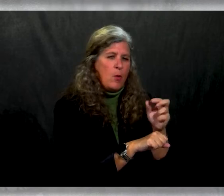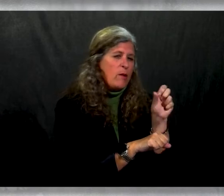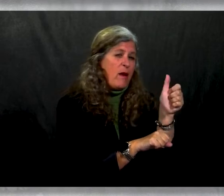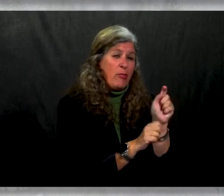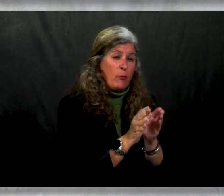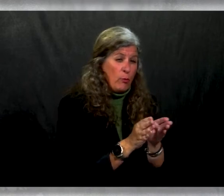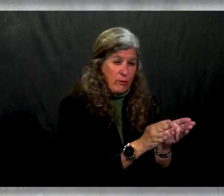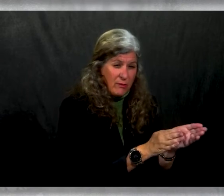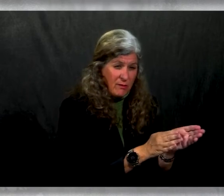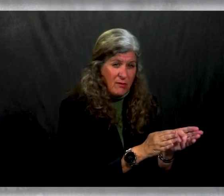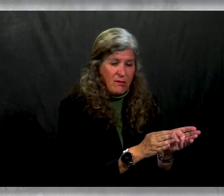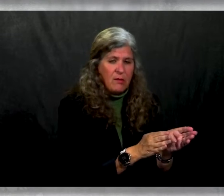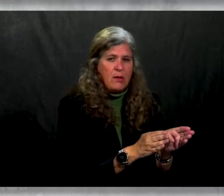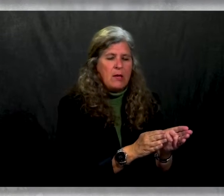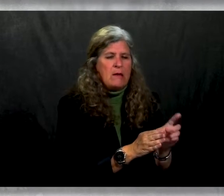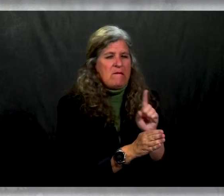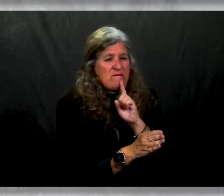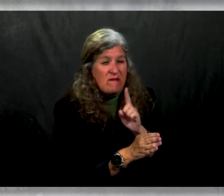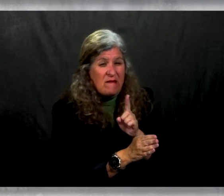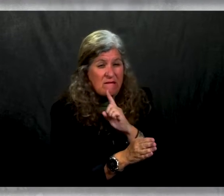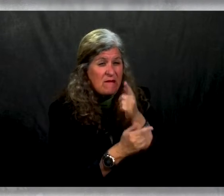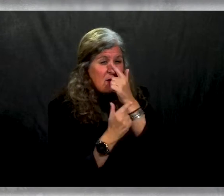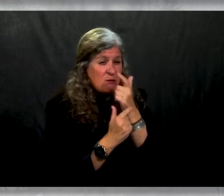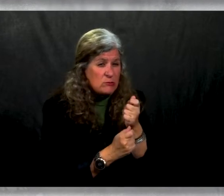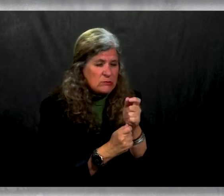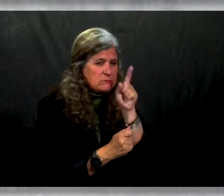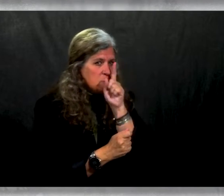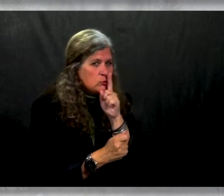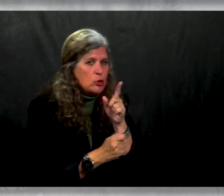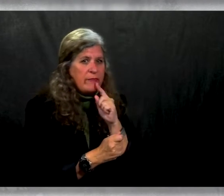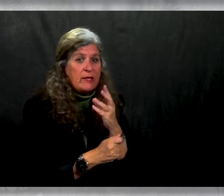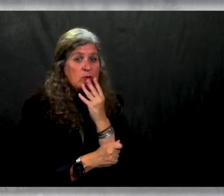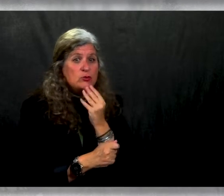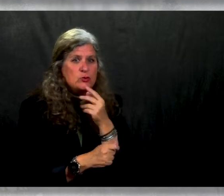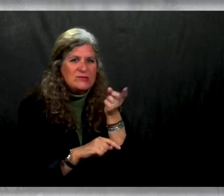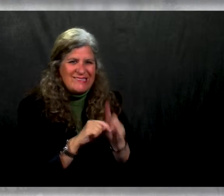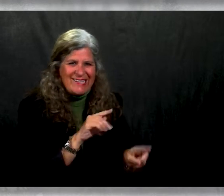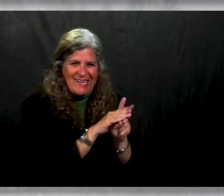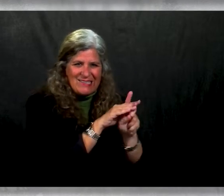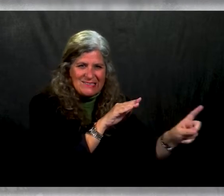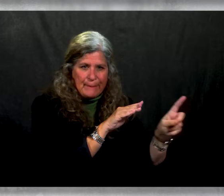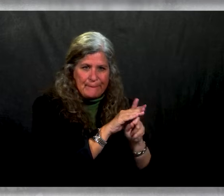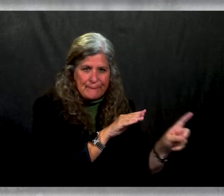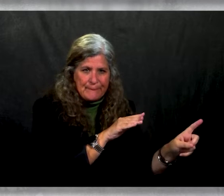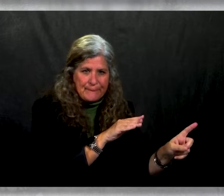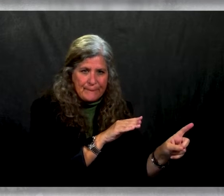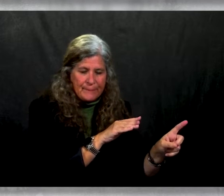and that they're very, very interested in making sure that Jews can't escape their clutches